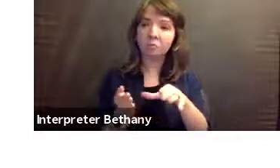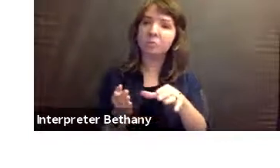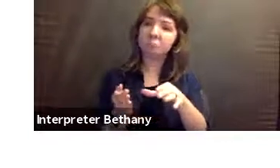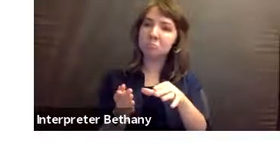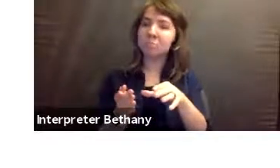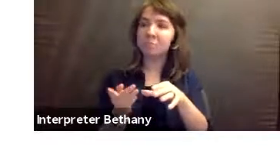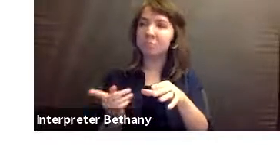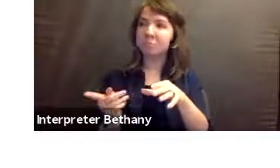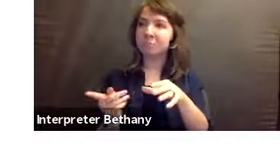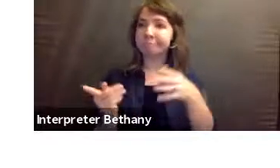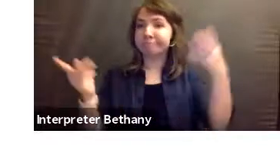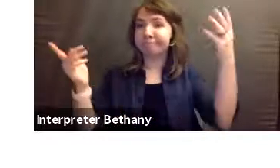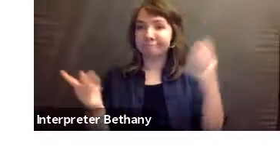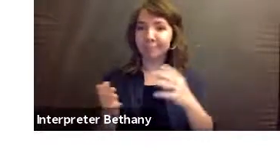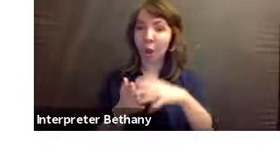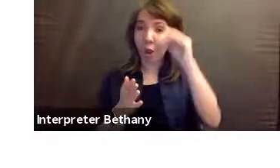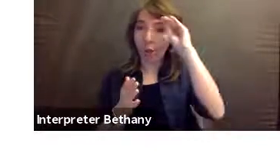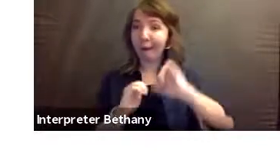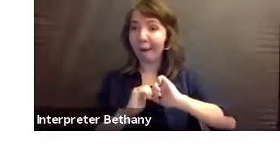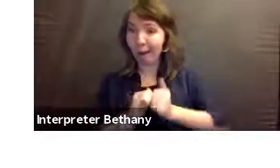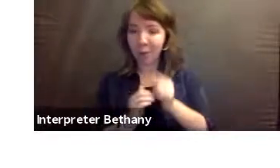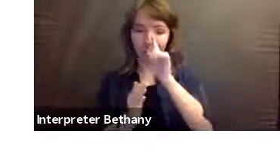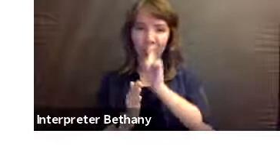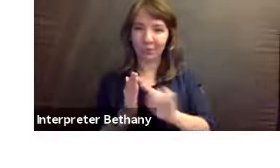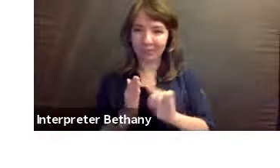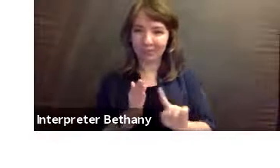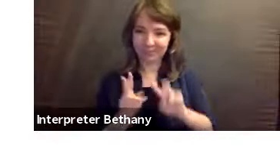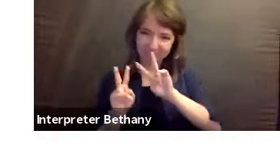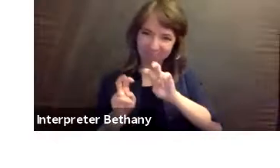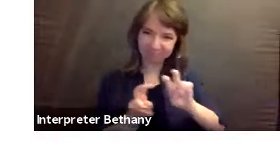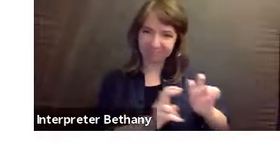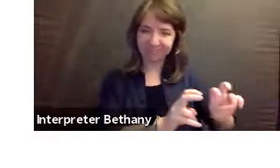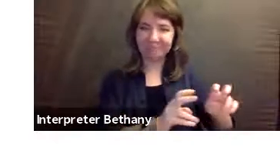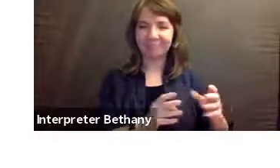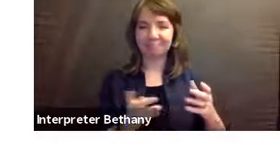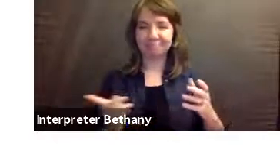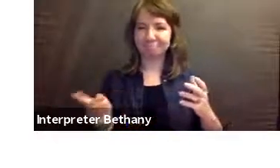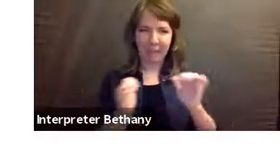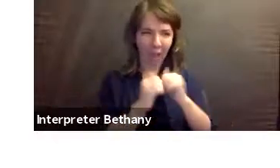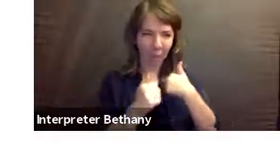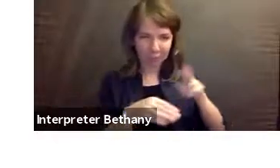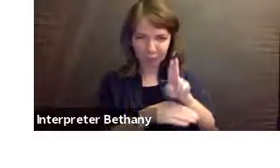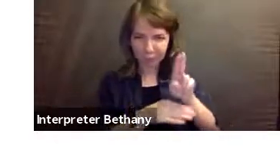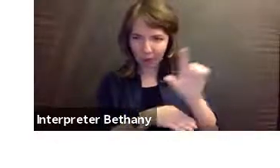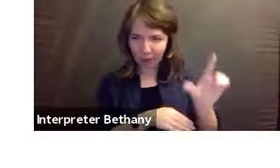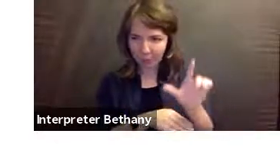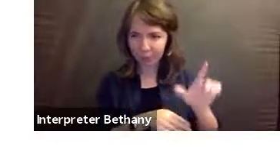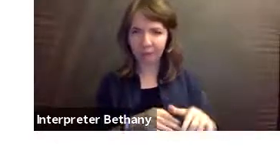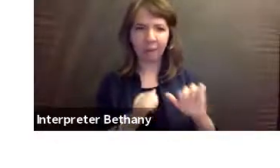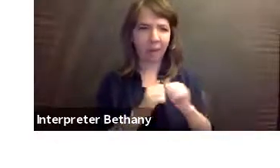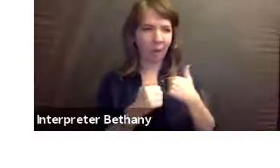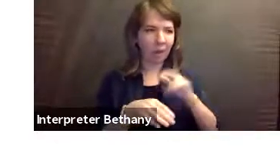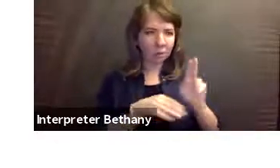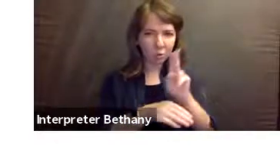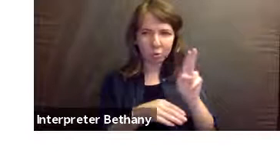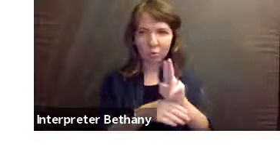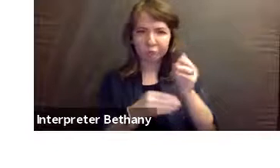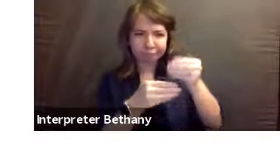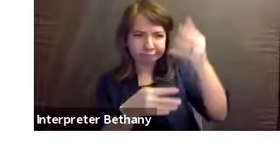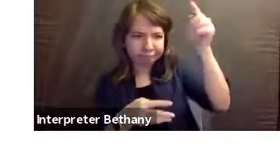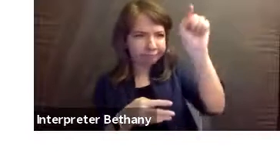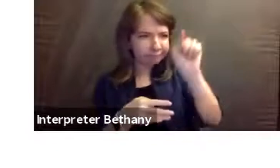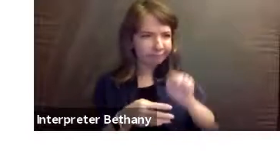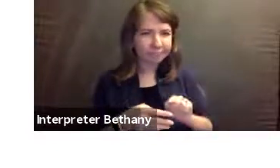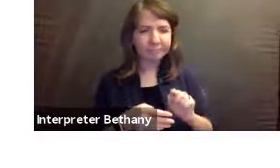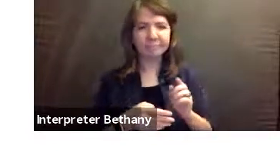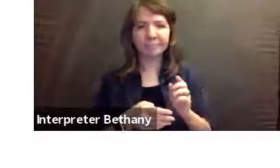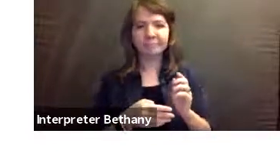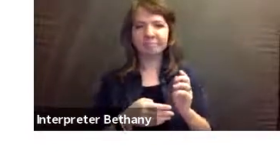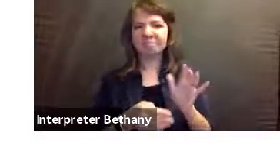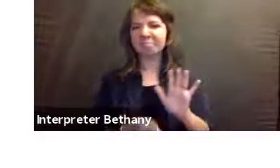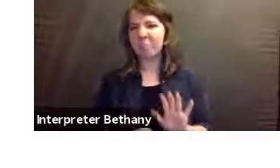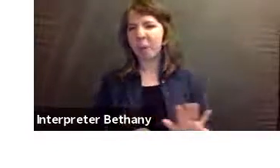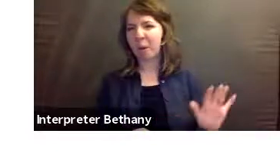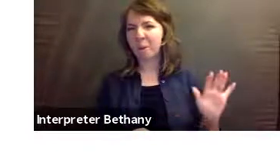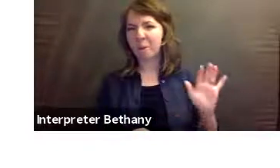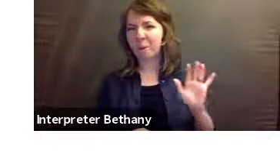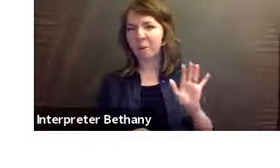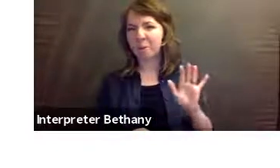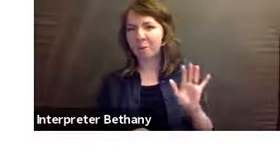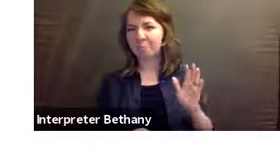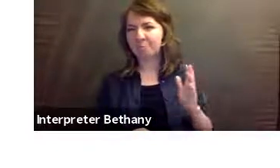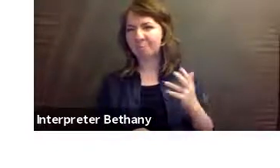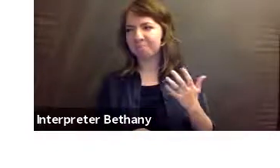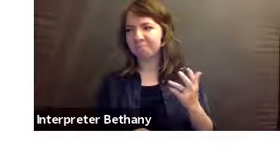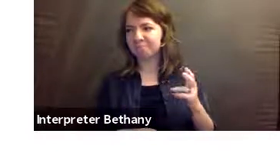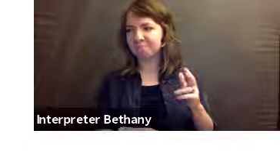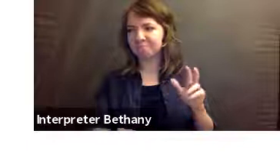Linda Kobashigawa: Research basically the research process, getting to know the library, getting to know how to use some of the resources that we offer. They take about is to me 30 40%